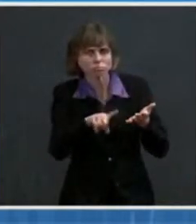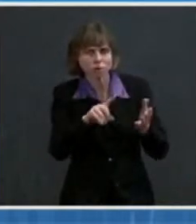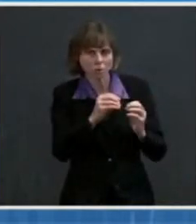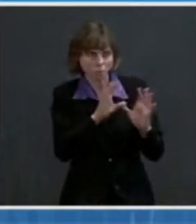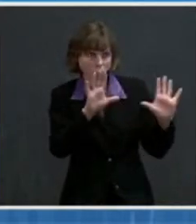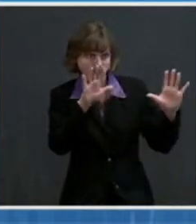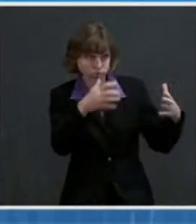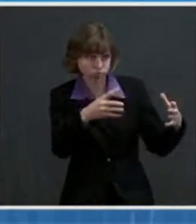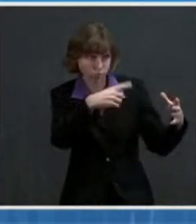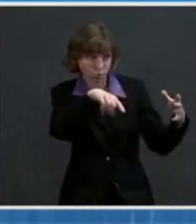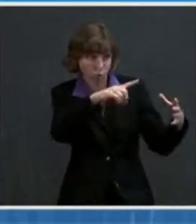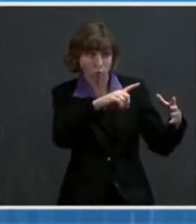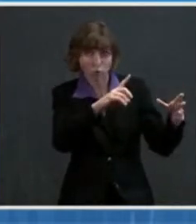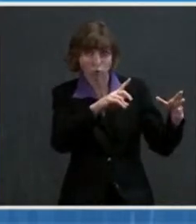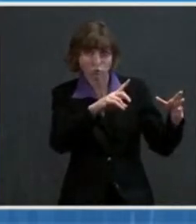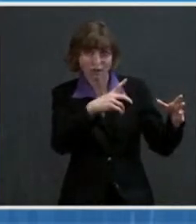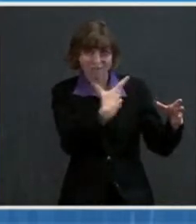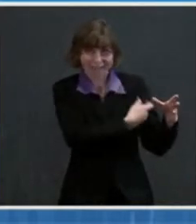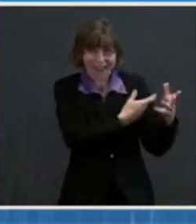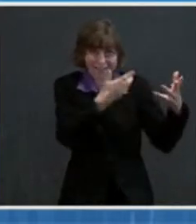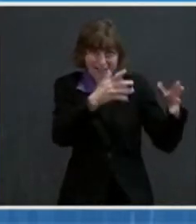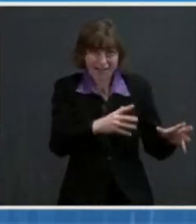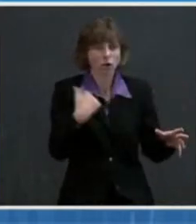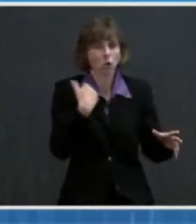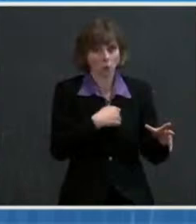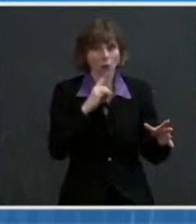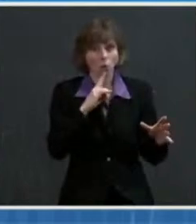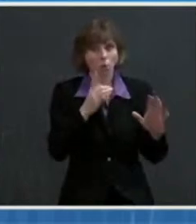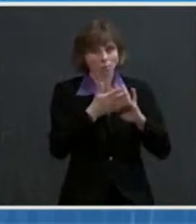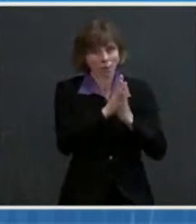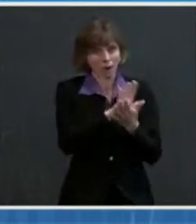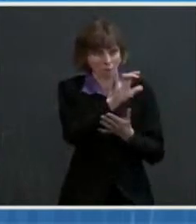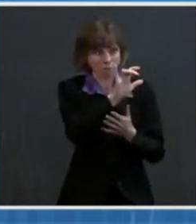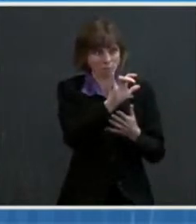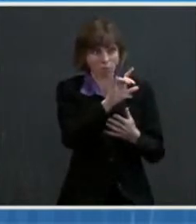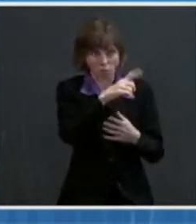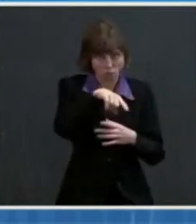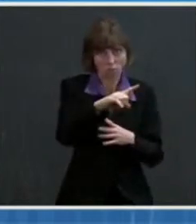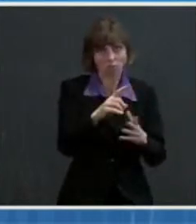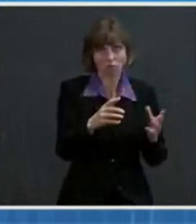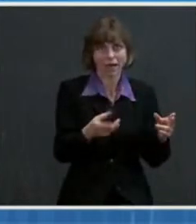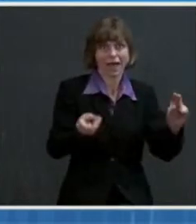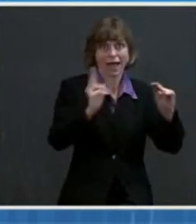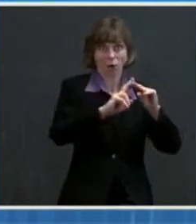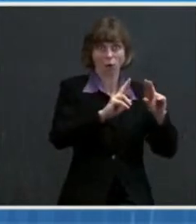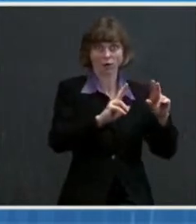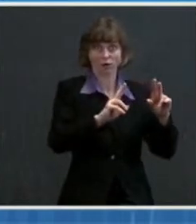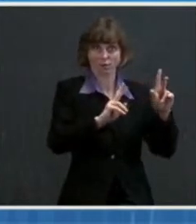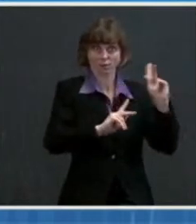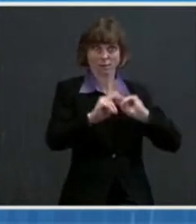MENTIONED IS REALLY TO SEE LARGER SPOTS OF THE POPULATION